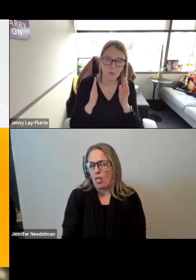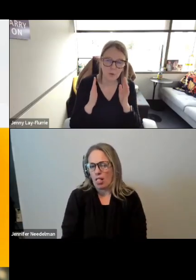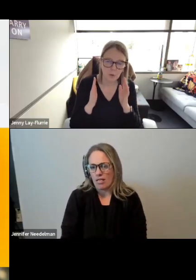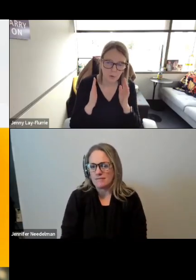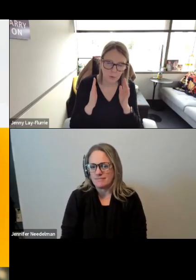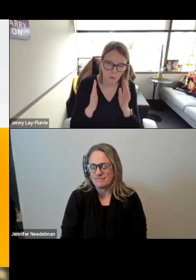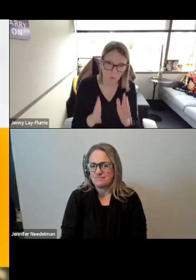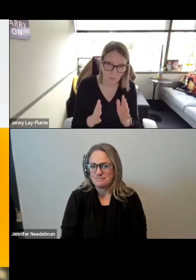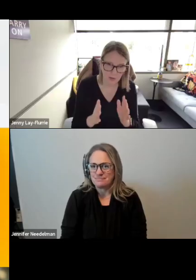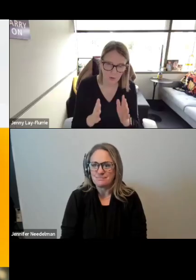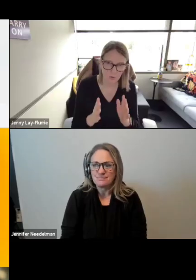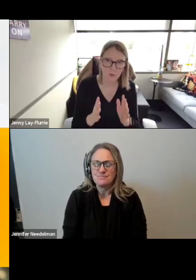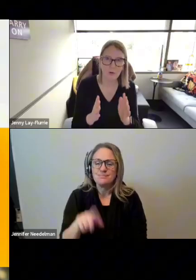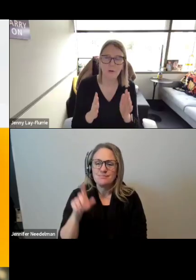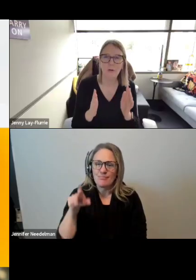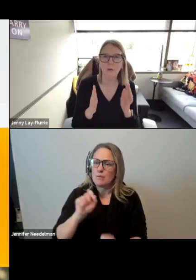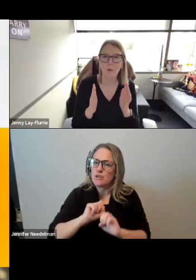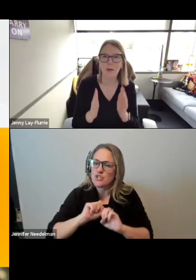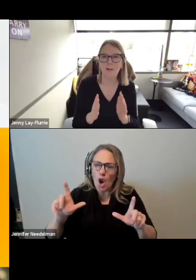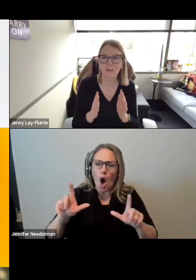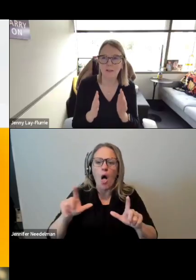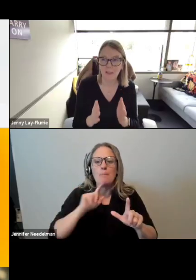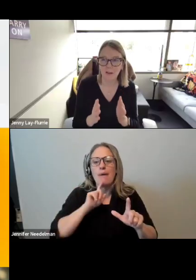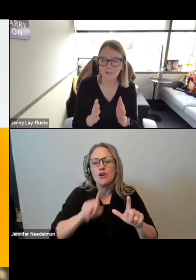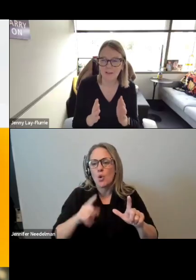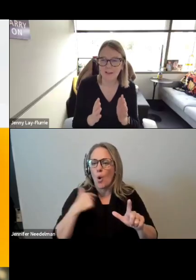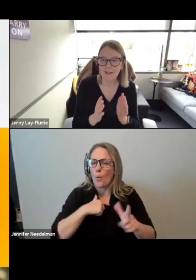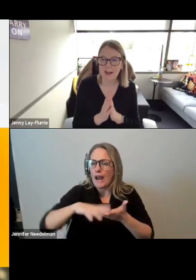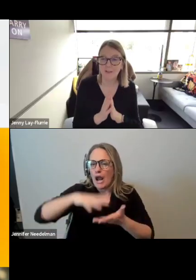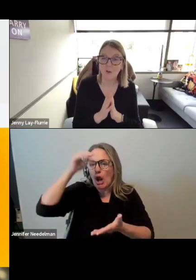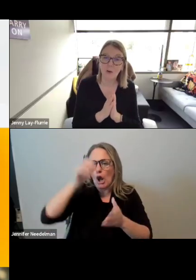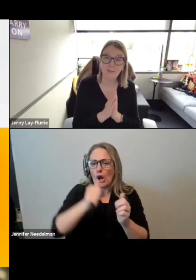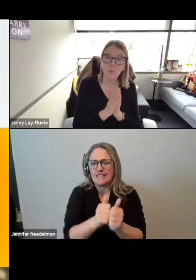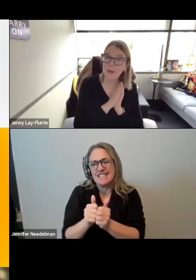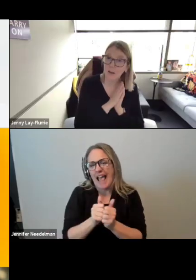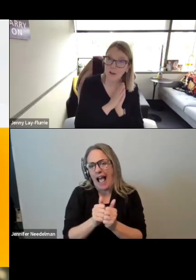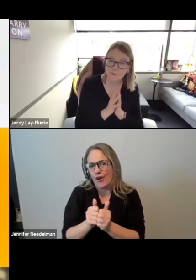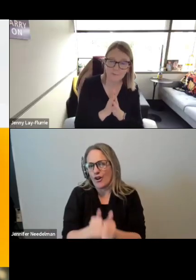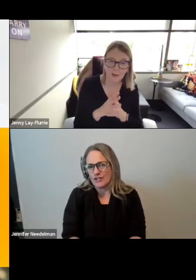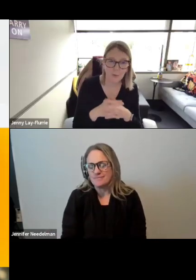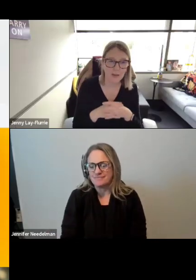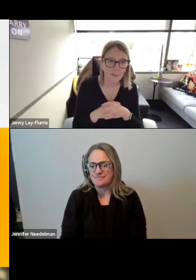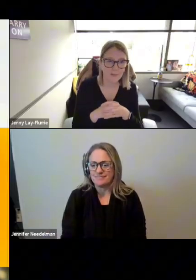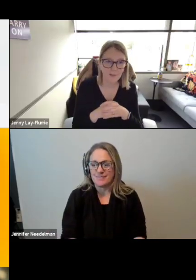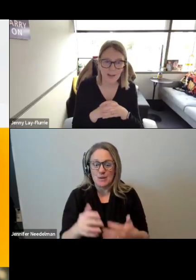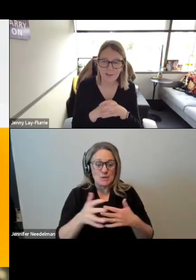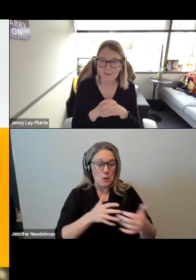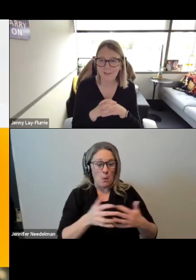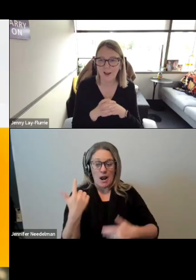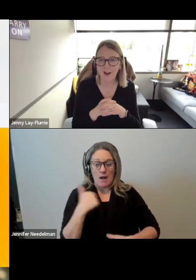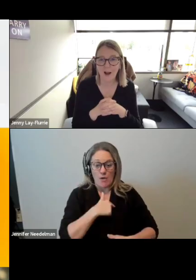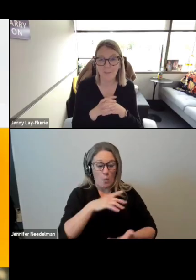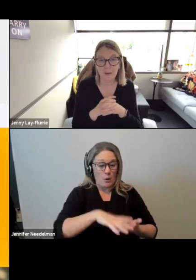but we should all make sure that we learn together. And so whatever we learn, whether we get mistakes